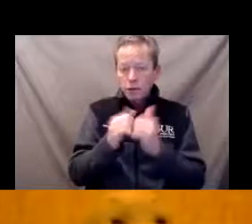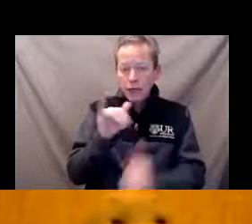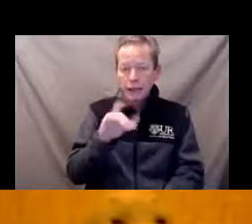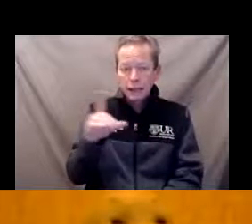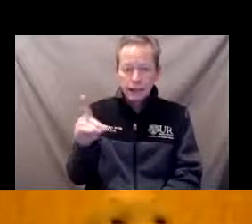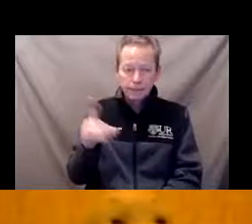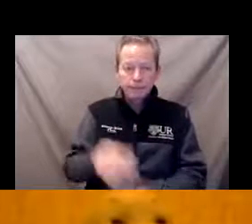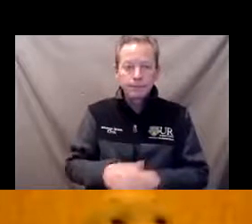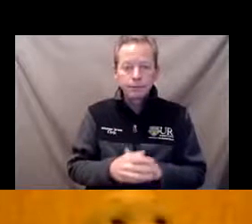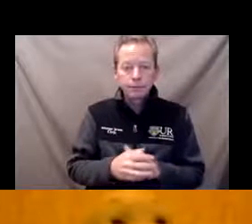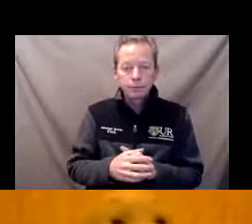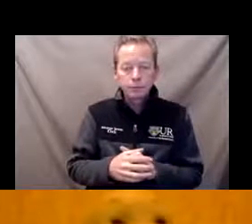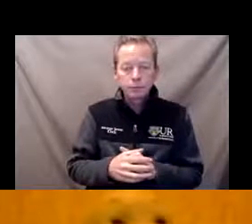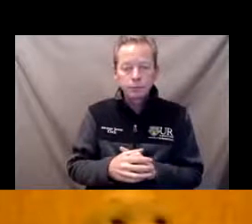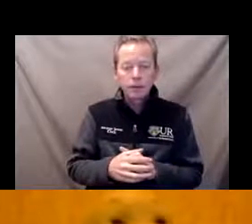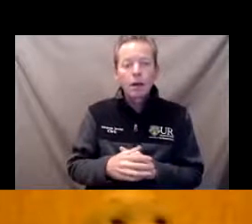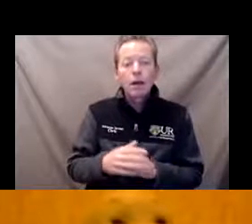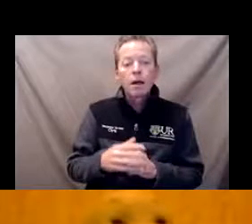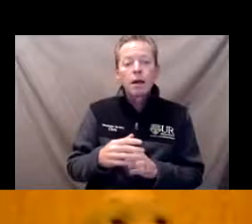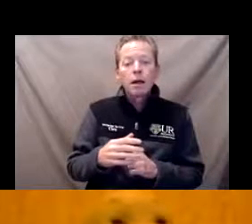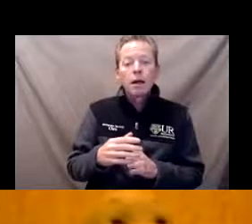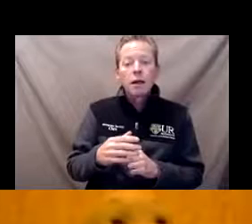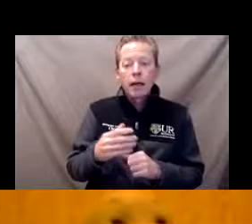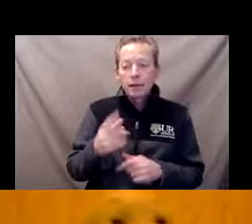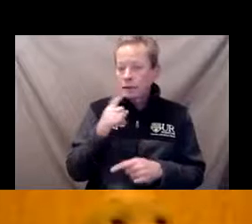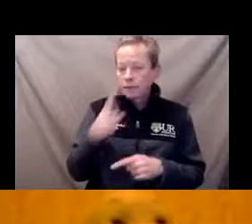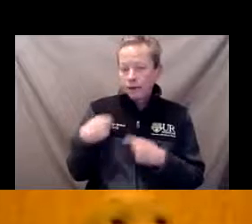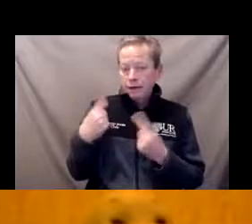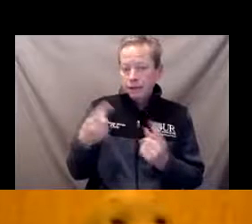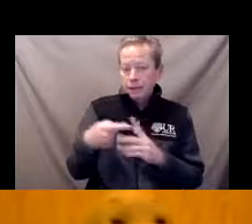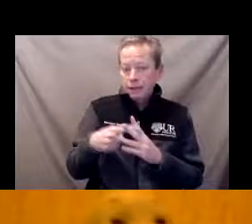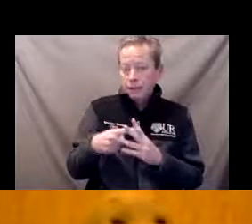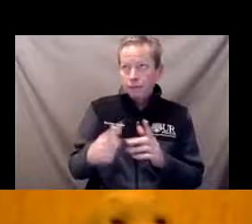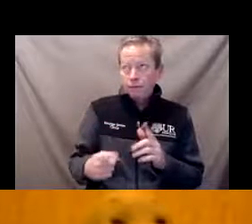disabilities and I have been since the very beginning when we first met back in 2005.